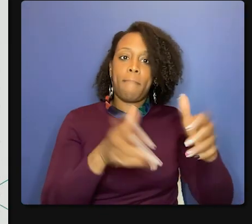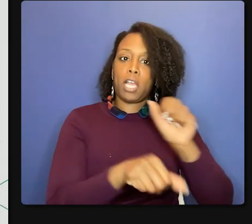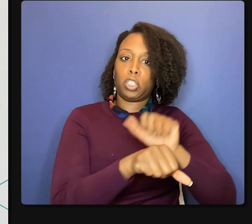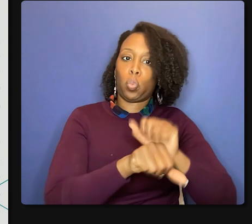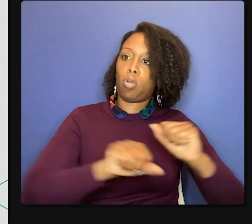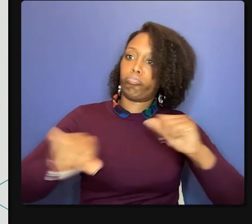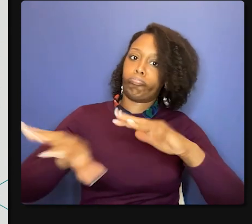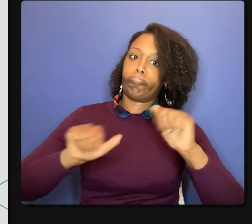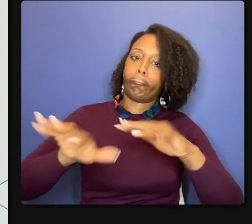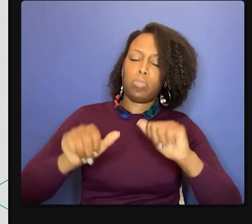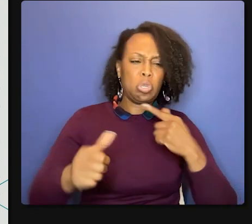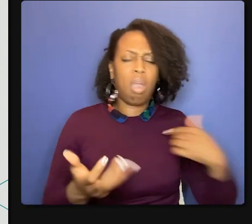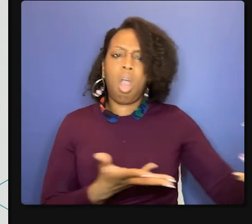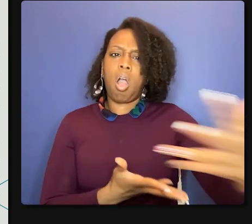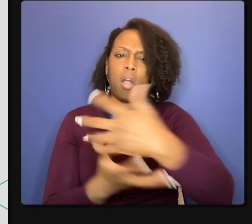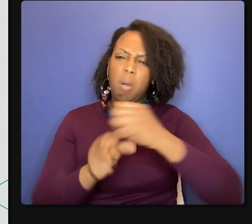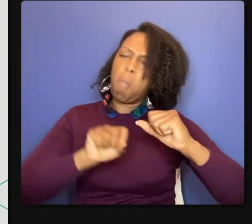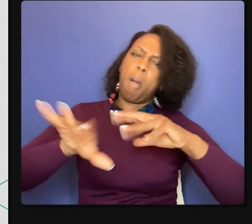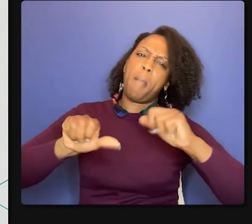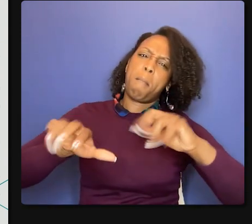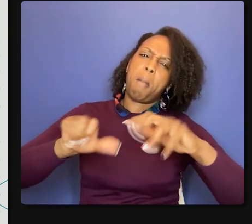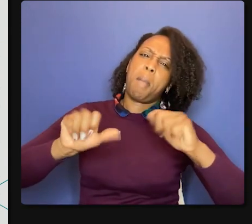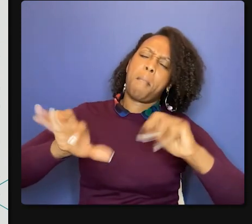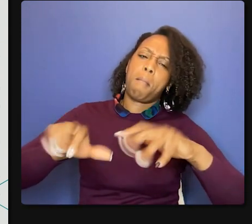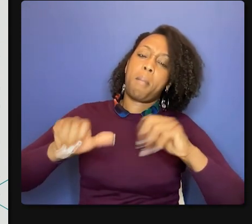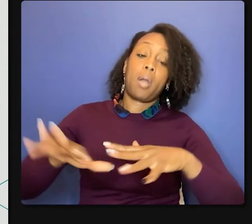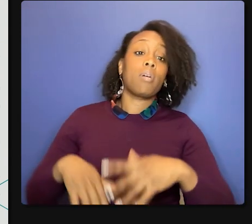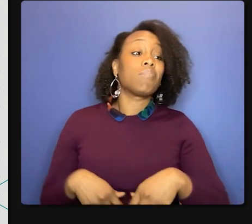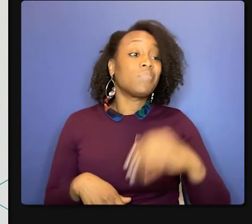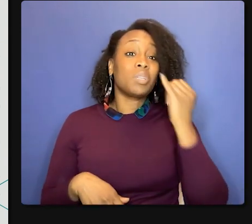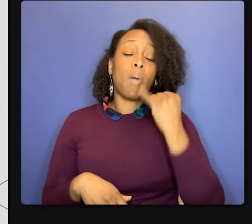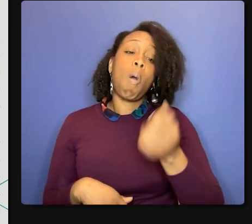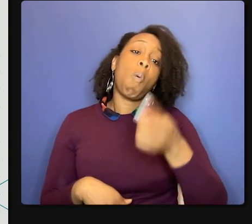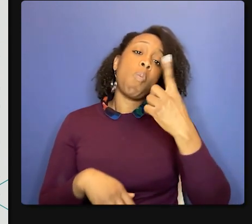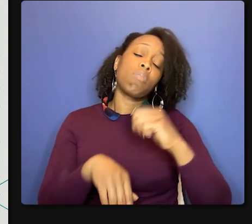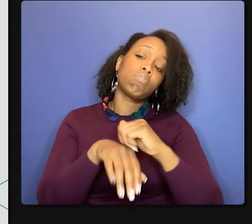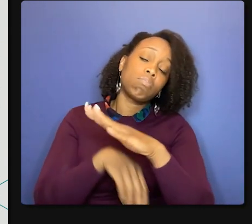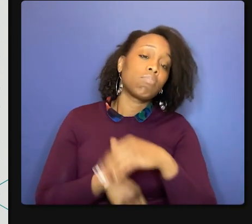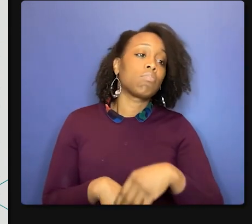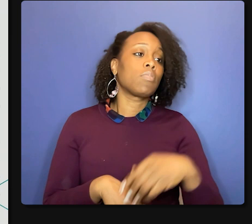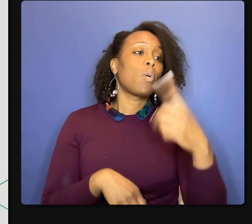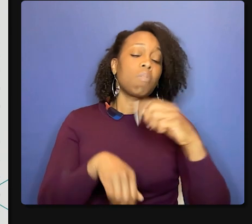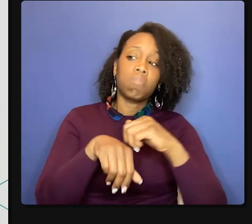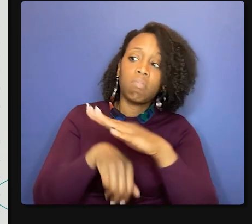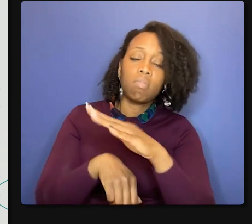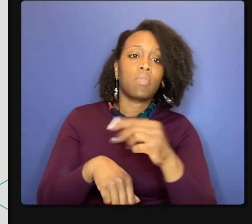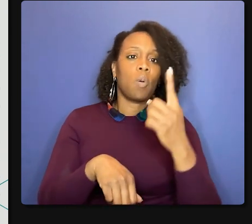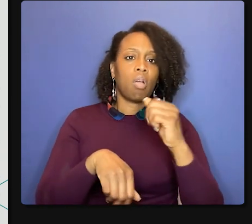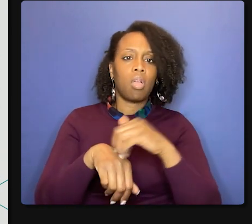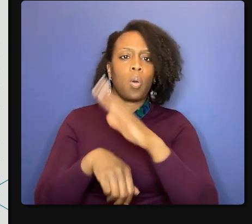and so you can collect and submit as much as you can at once. Stalling that pipe with interdependent reads